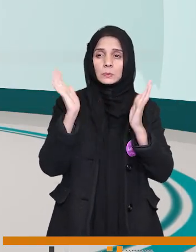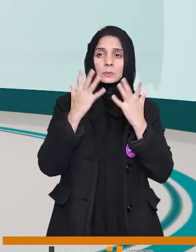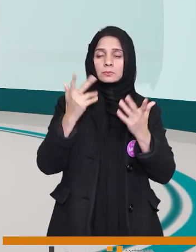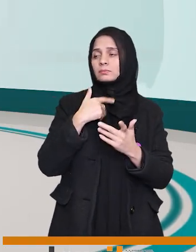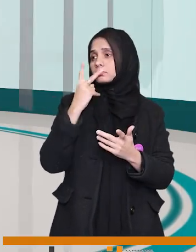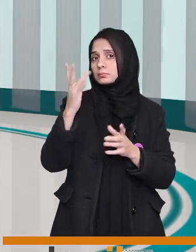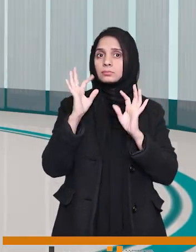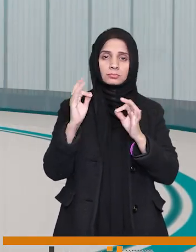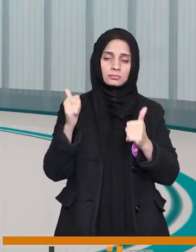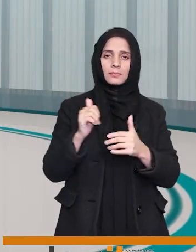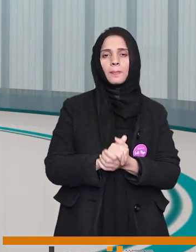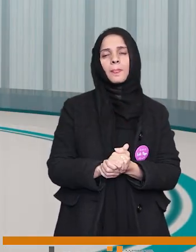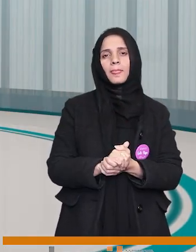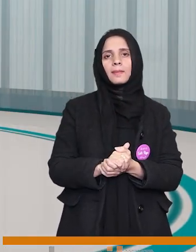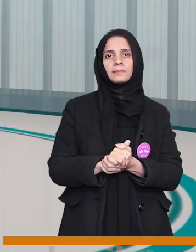We will talk about this in detail further.